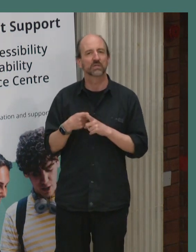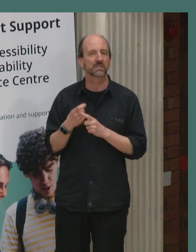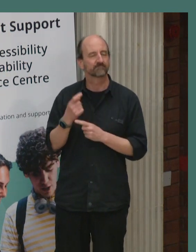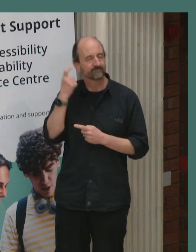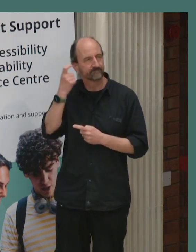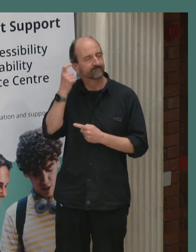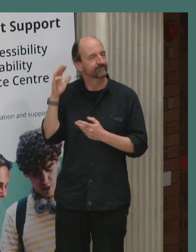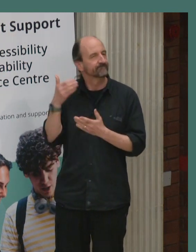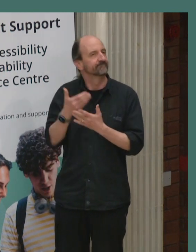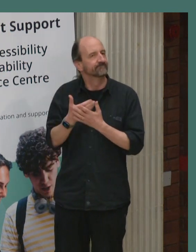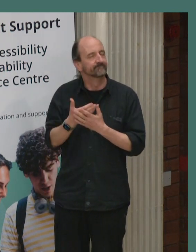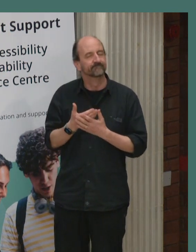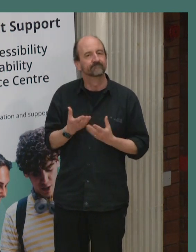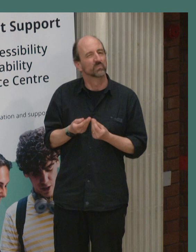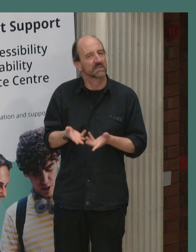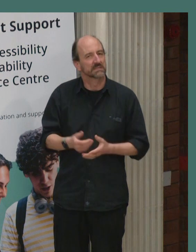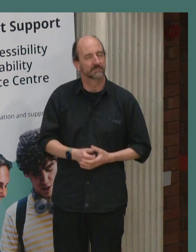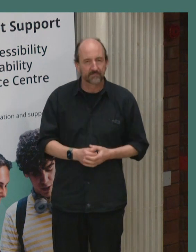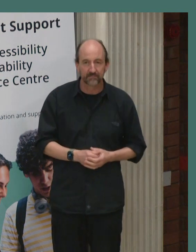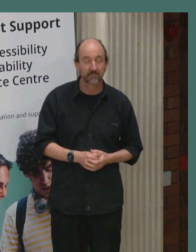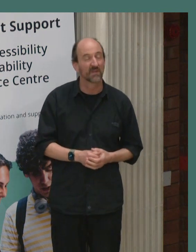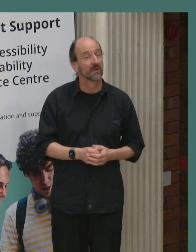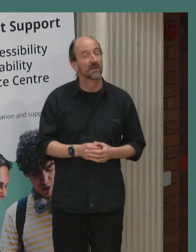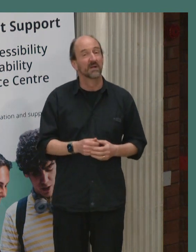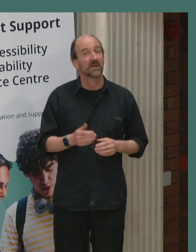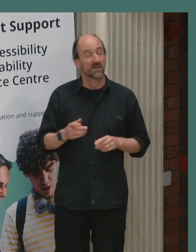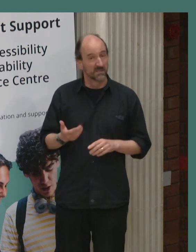evening's lecture. In a slight departure from previous lectures, we have a panel discussion